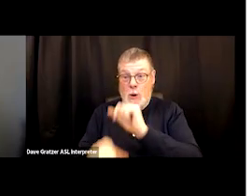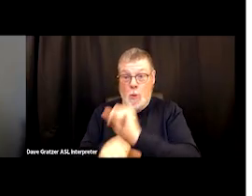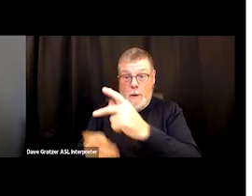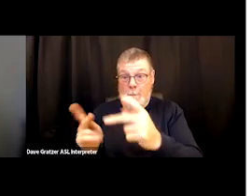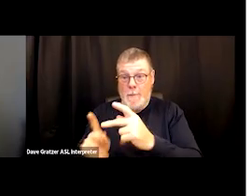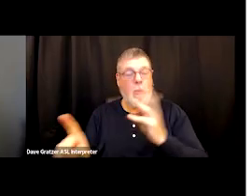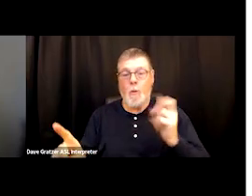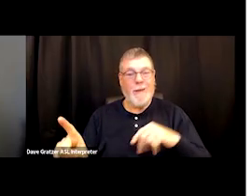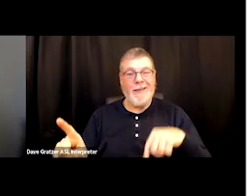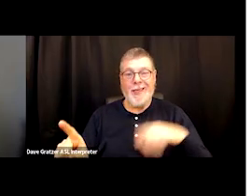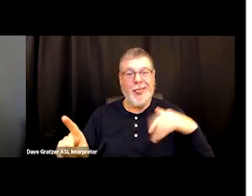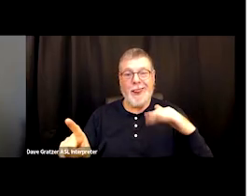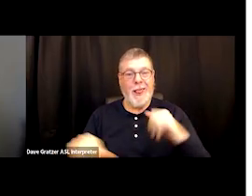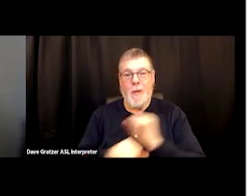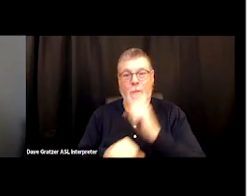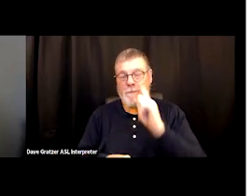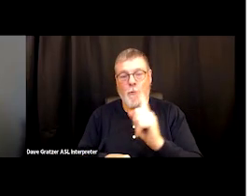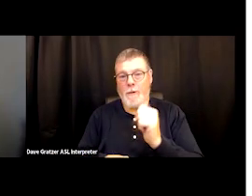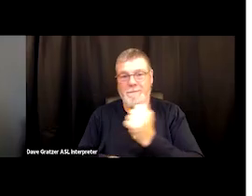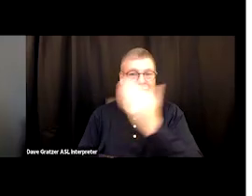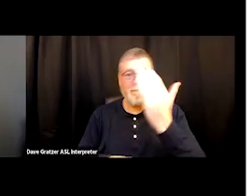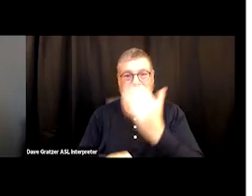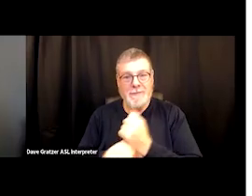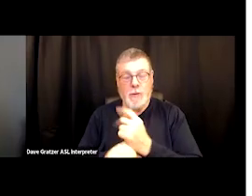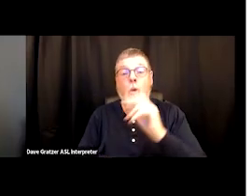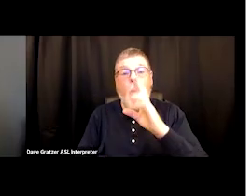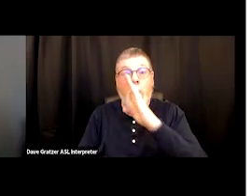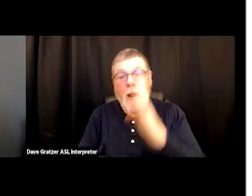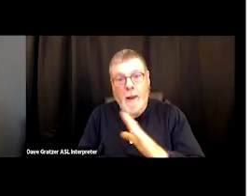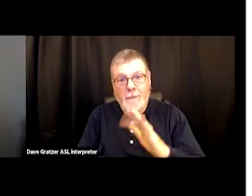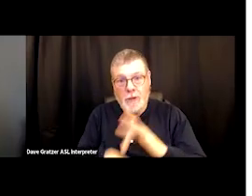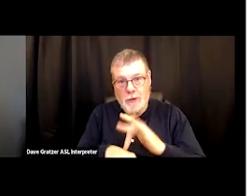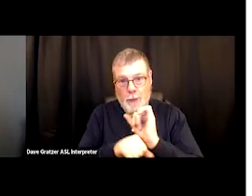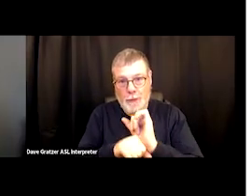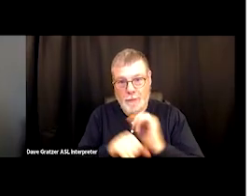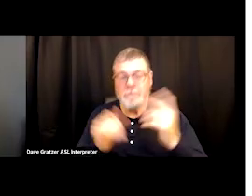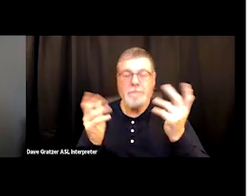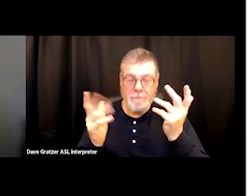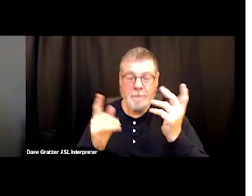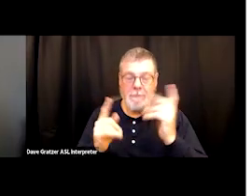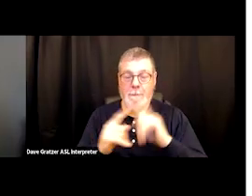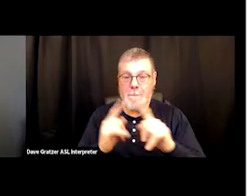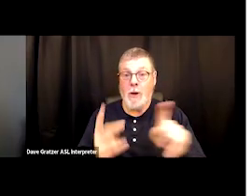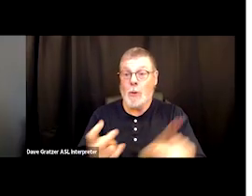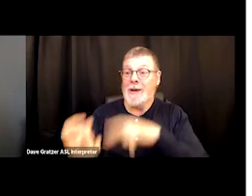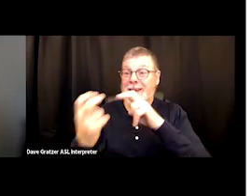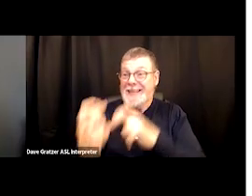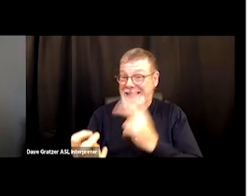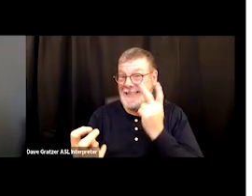when a person hasn't worked in 15 years or has never worked, but you can provide functional descriptions in other areas of their life.